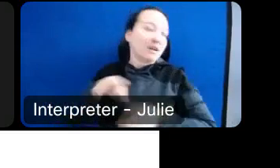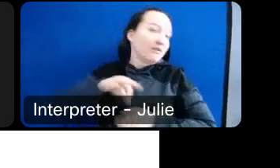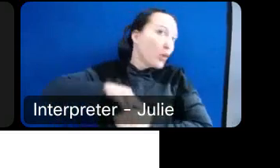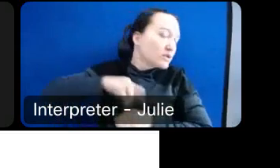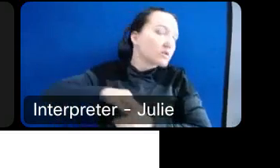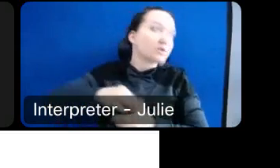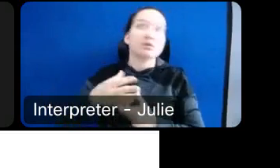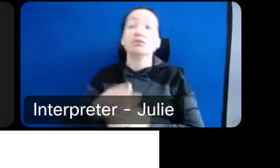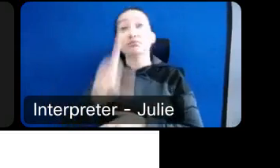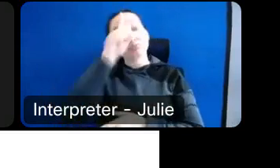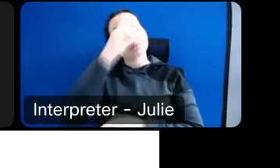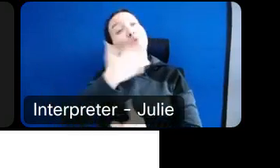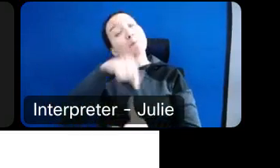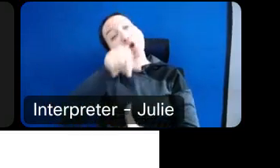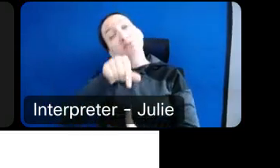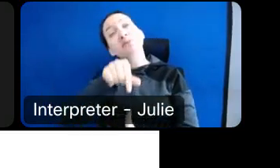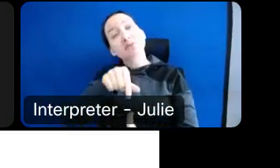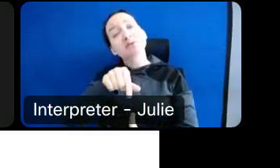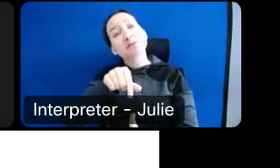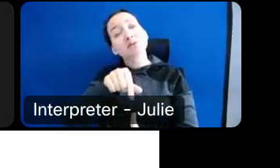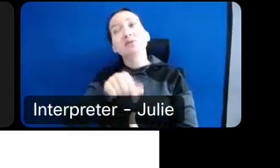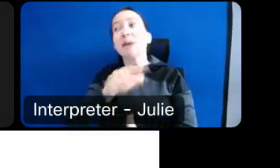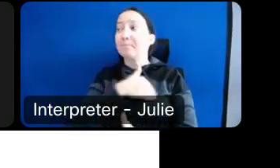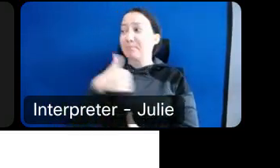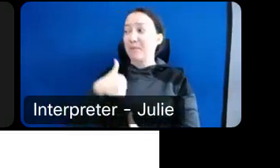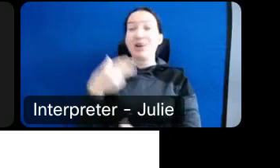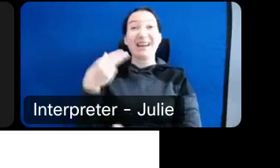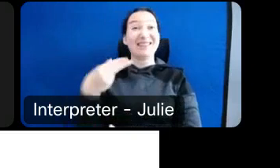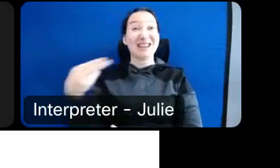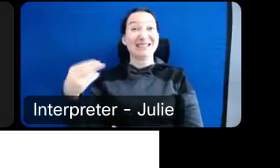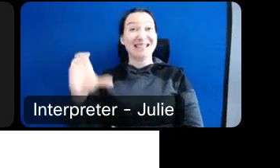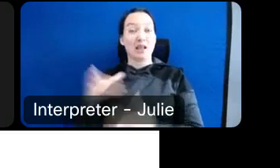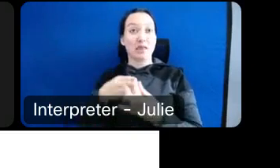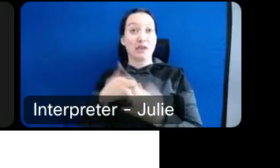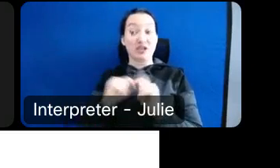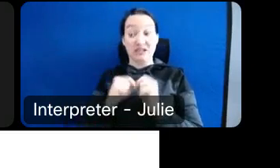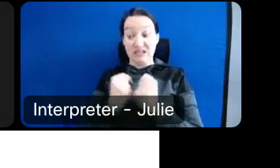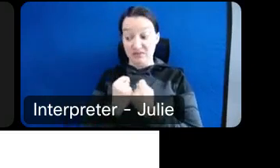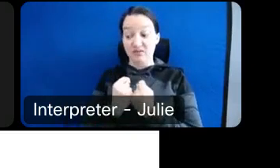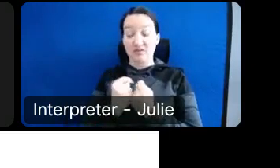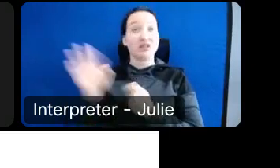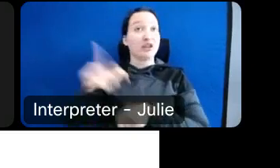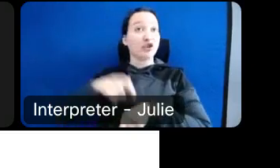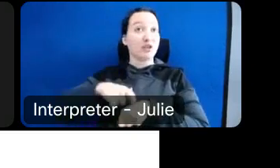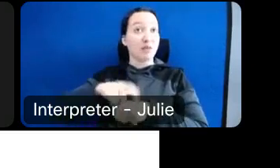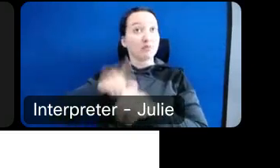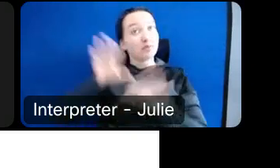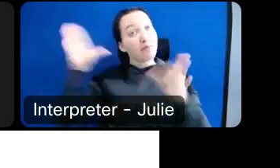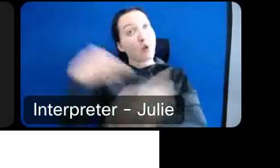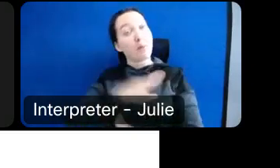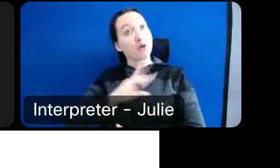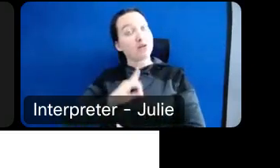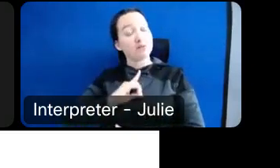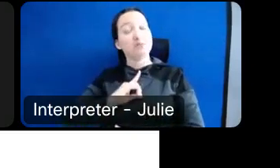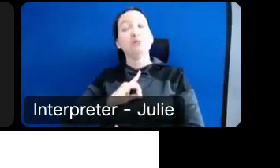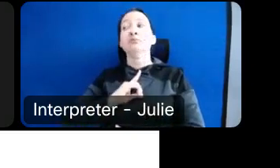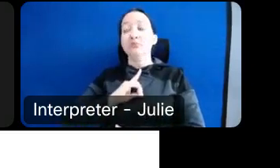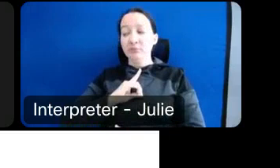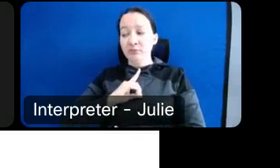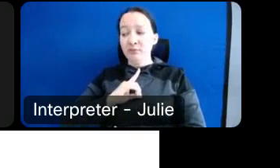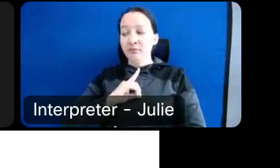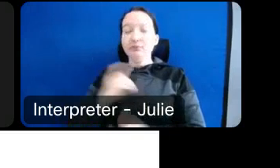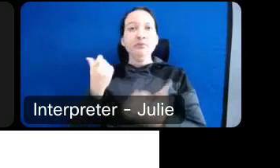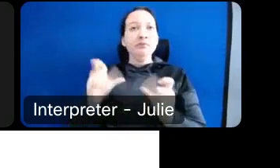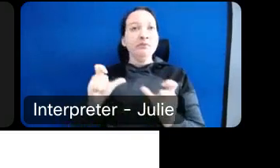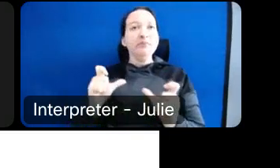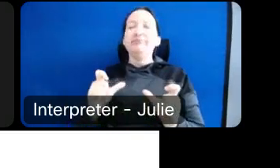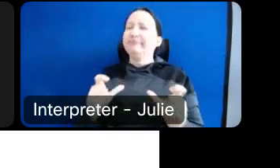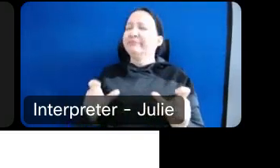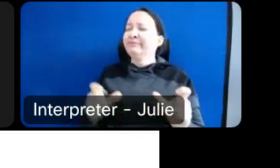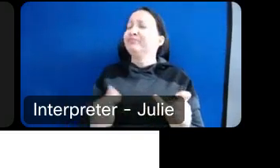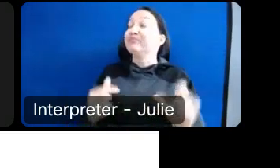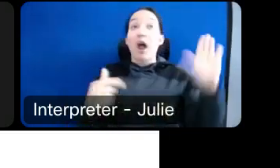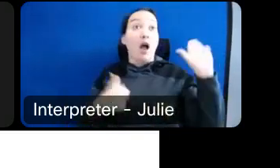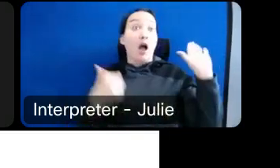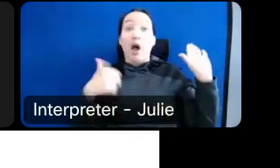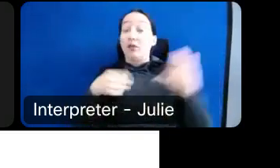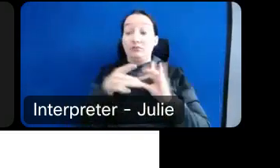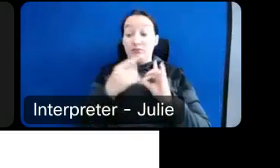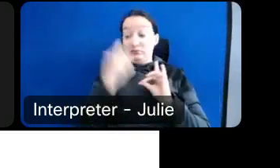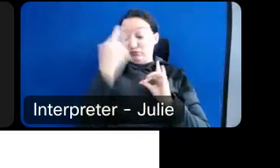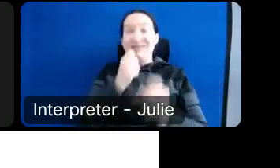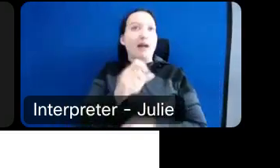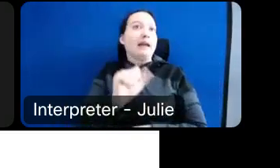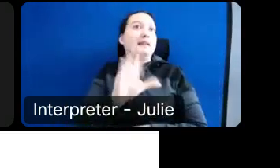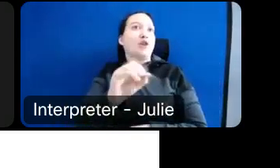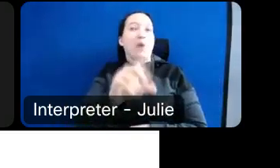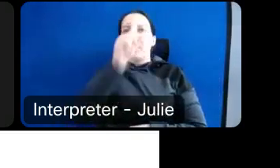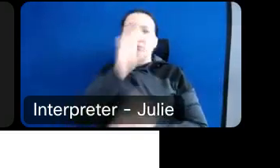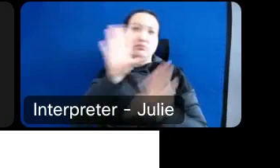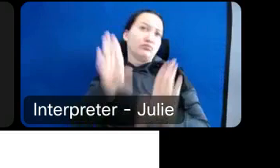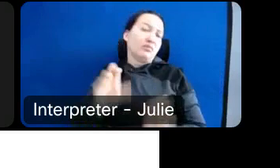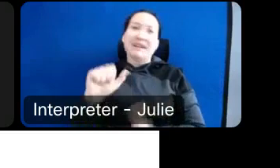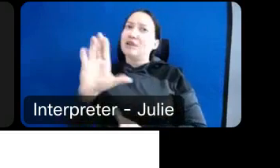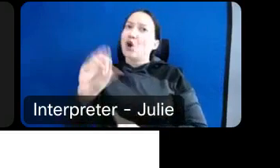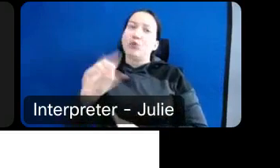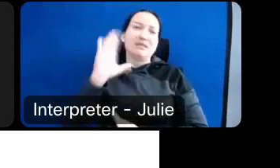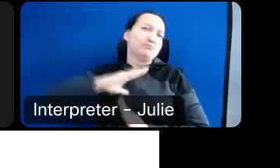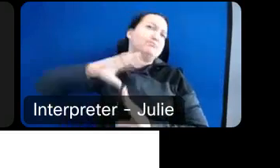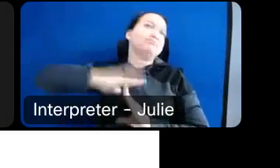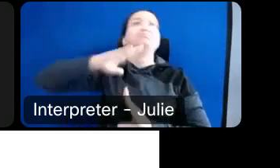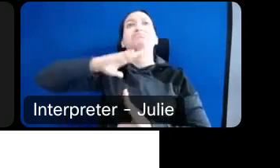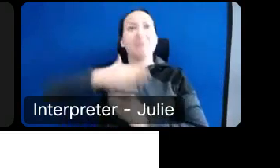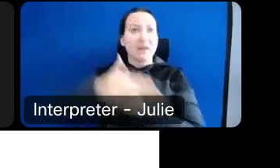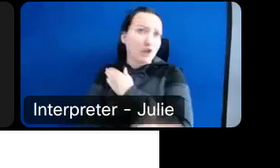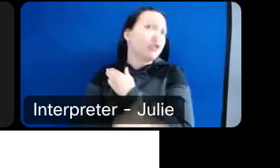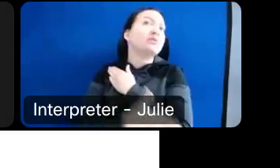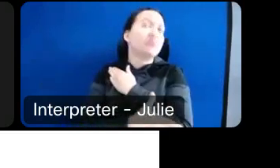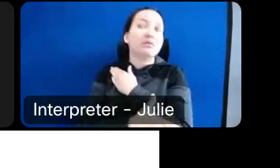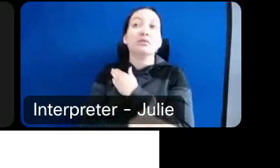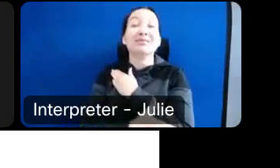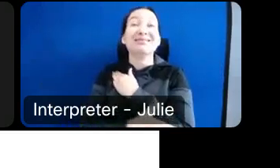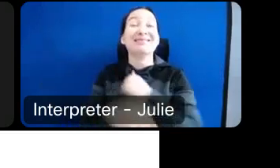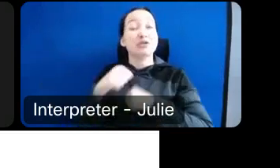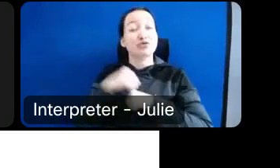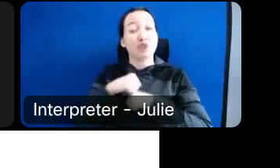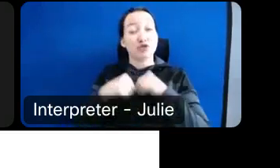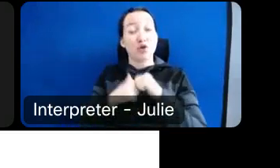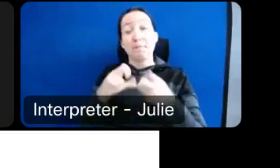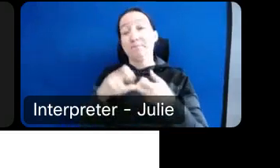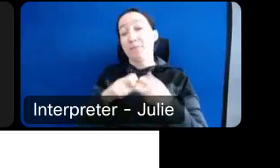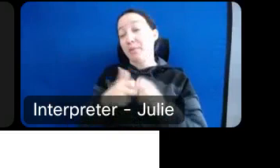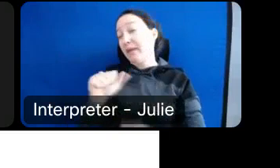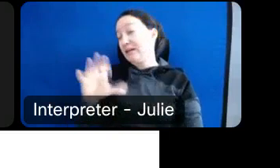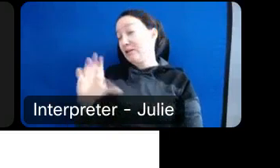Um, but I think it's a great point, and, you know, certainly the members of the health and hospitals, leadership team who are on it and spend their time on the board, we'll try to orient and I bring it up not because of our ACO. Because I think we have a great I mean, 1 of the best ones in the country, thought the best 1, this is a structural problem of the program. I think.